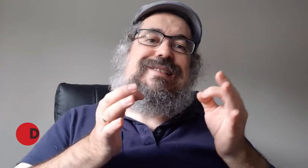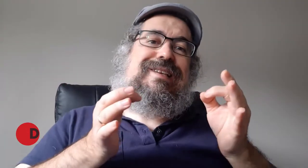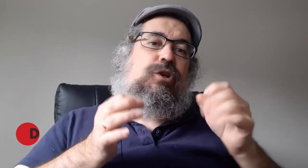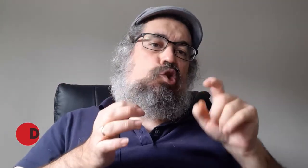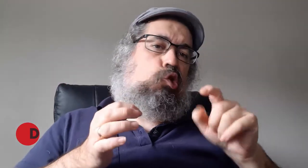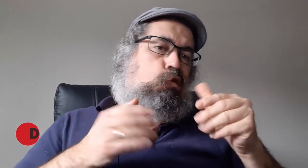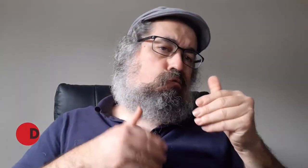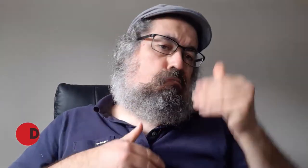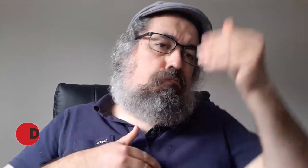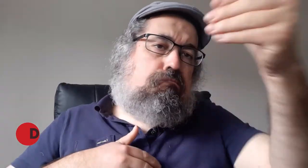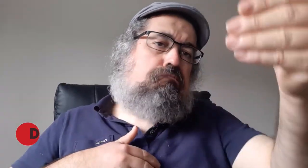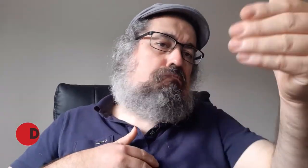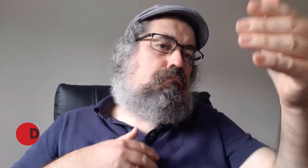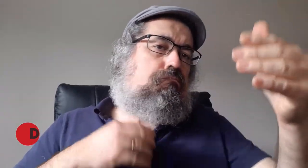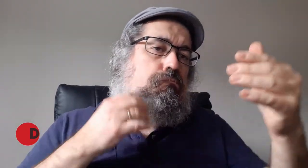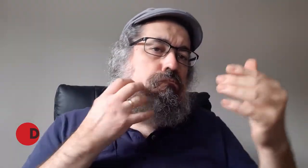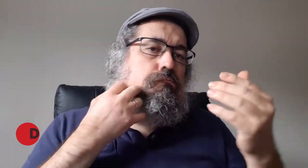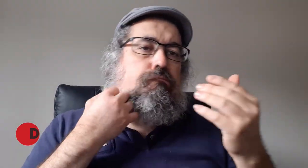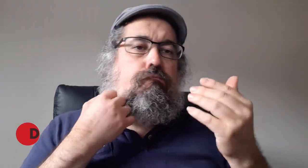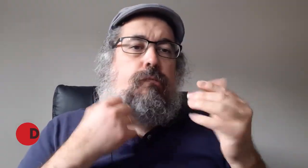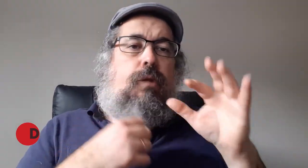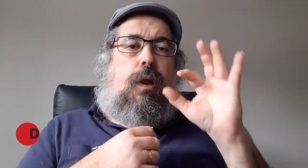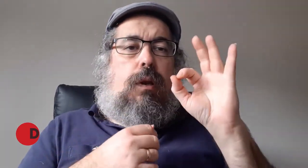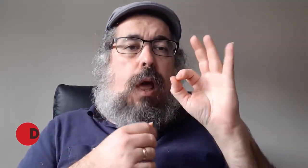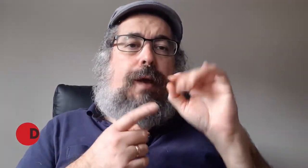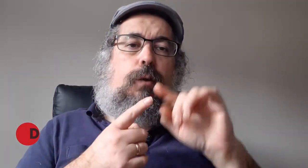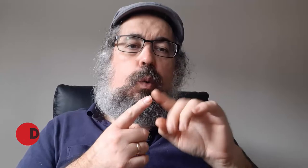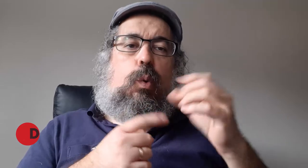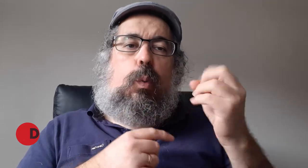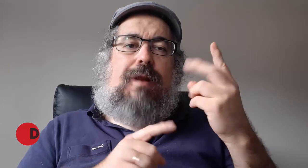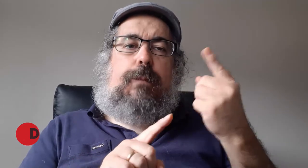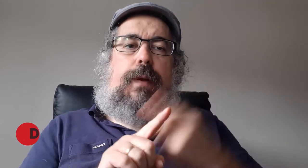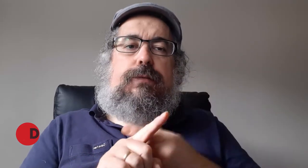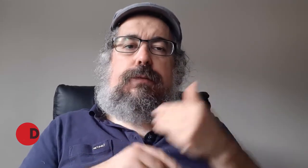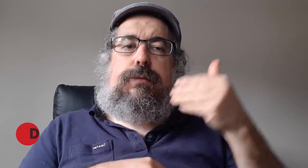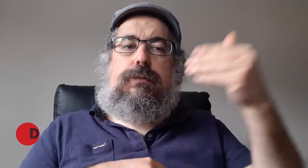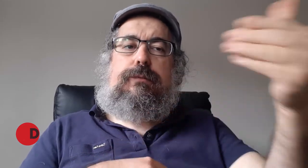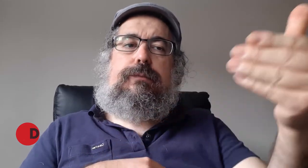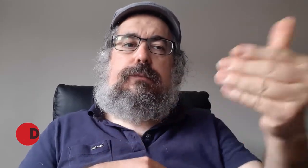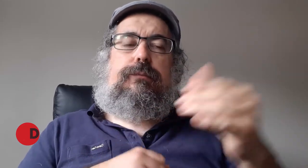make a decision in 9 to 12 months.